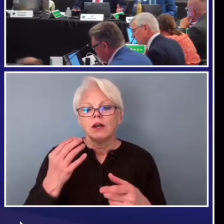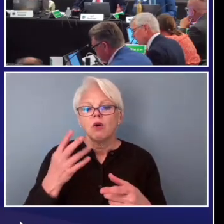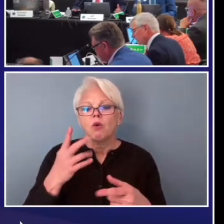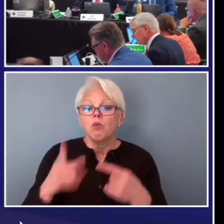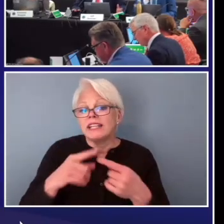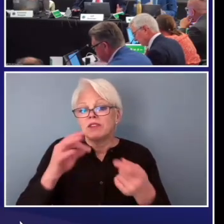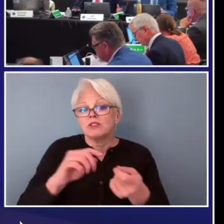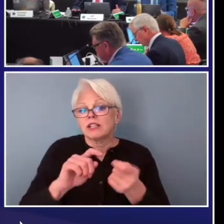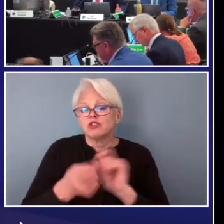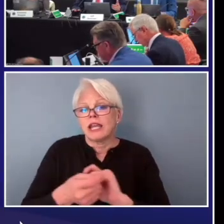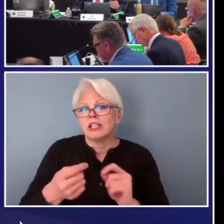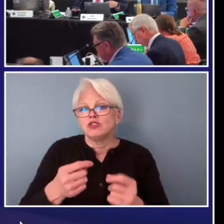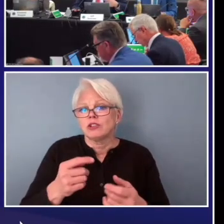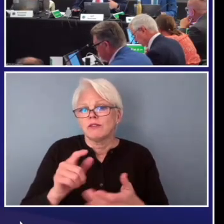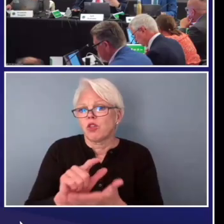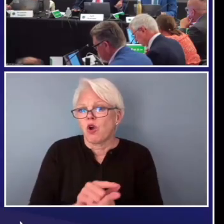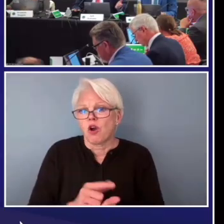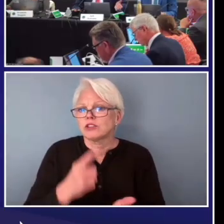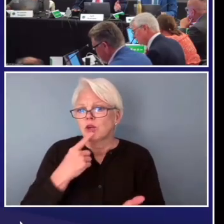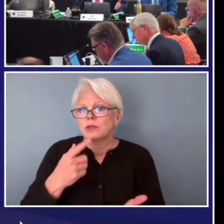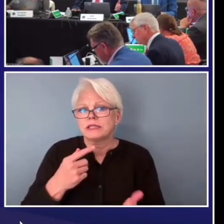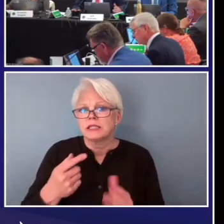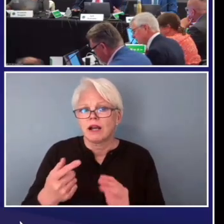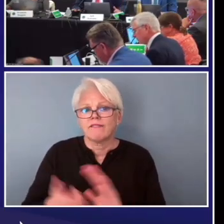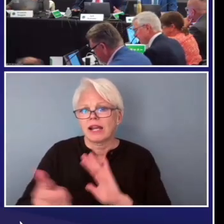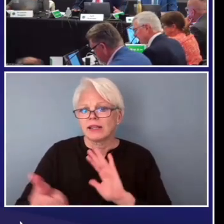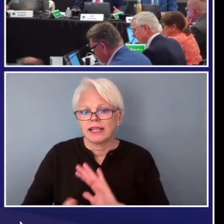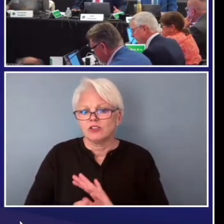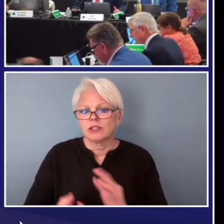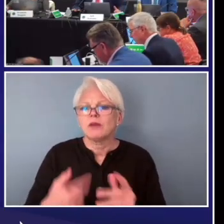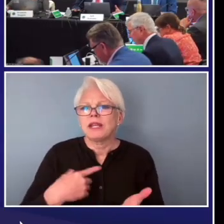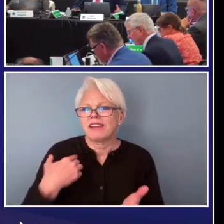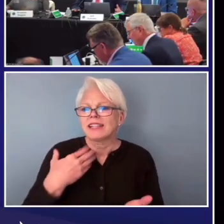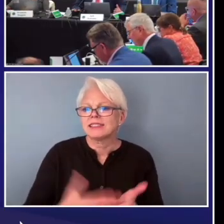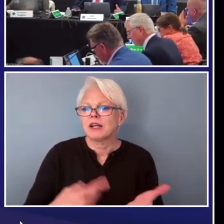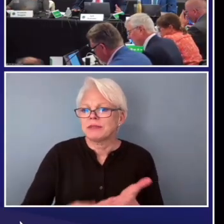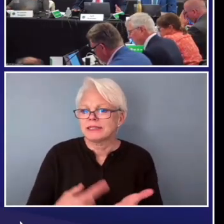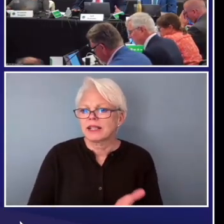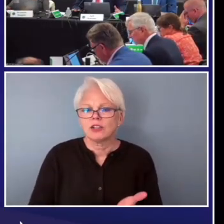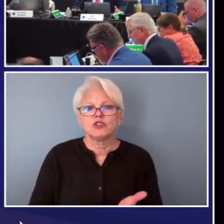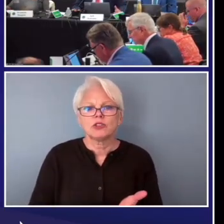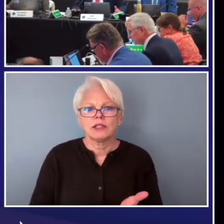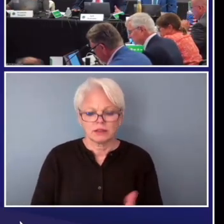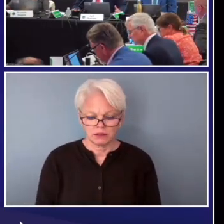So it's a violation, it's what we've talked about in some of our discussions that there's a, there's a conflict between what